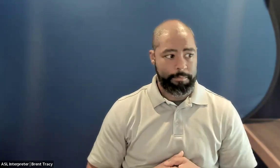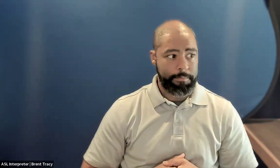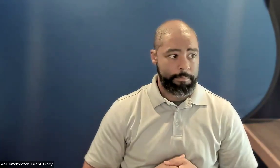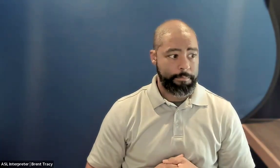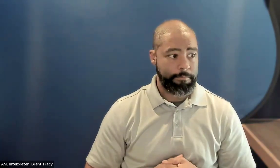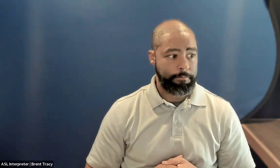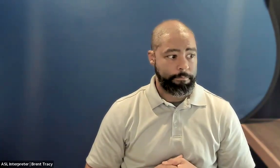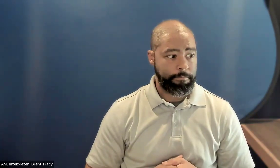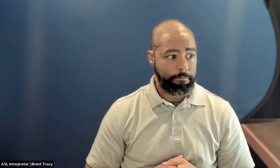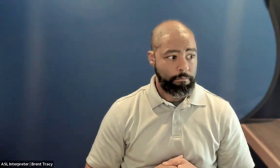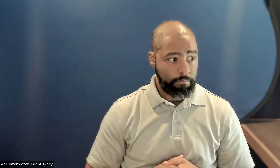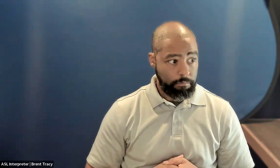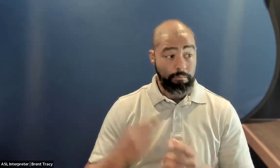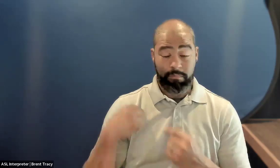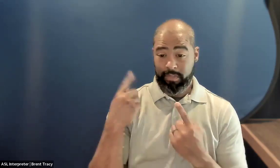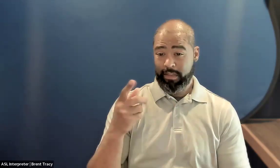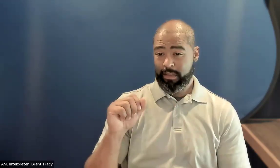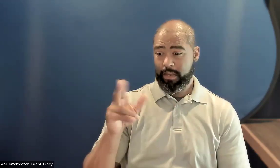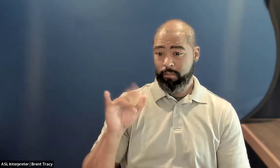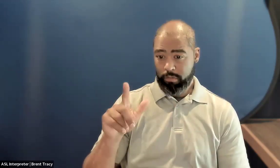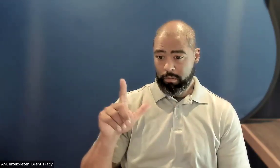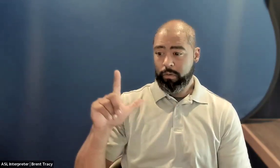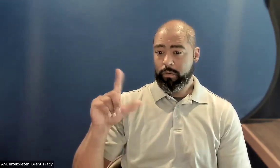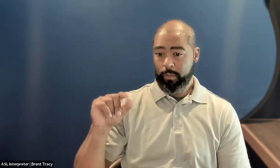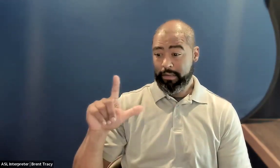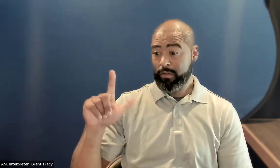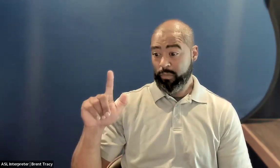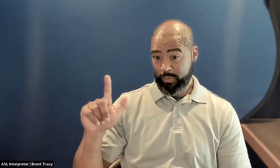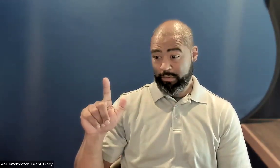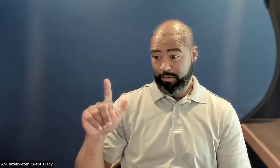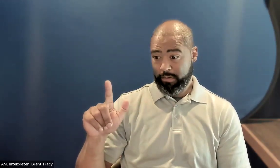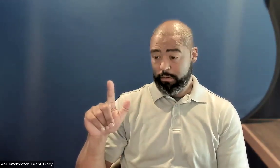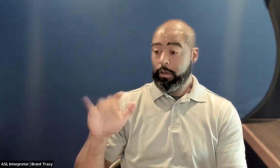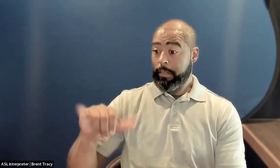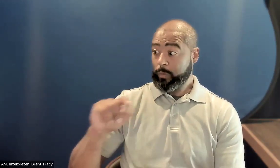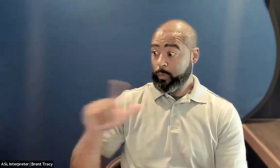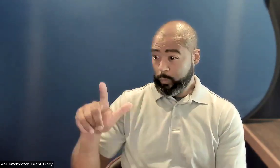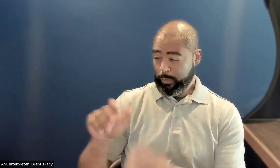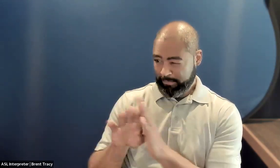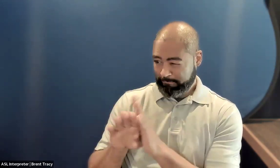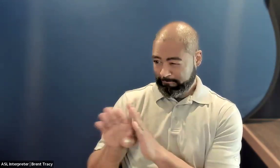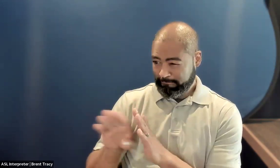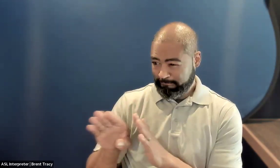Several revisions have occurred since then, and the release of